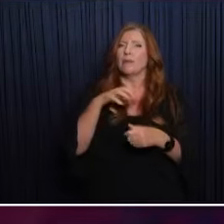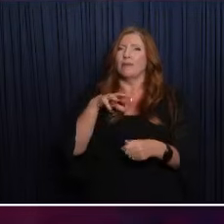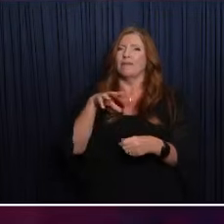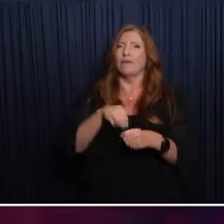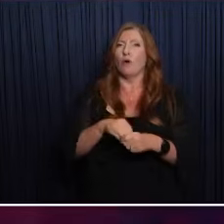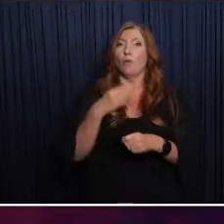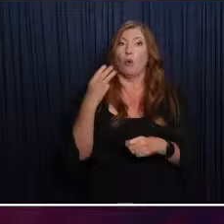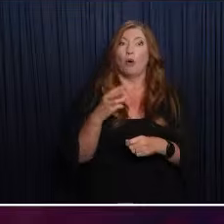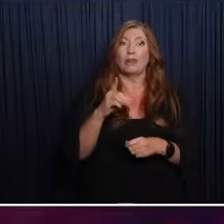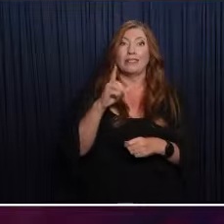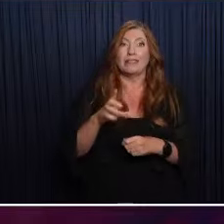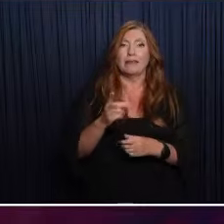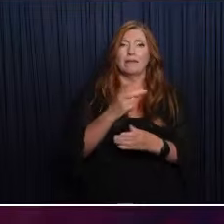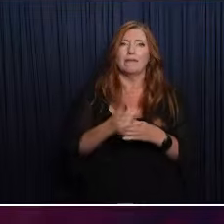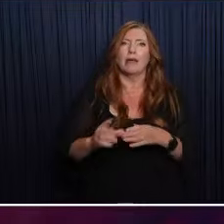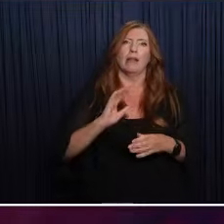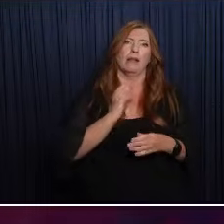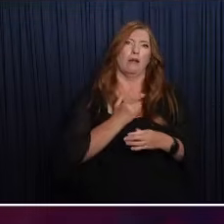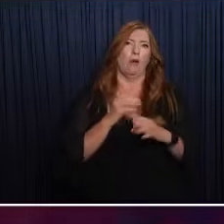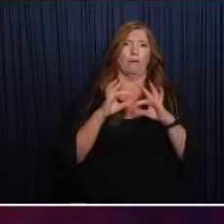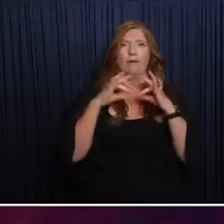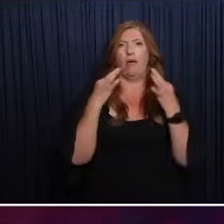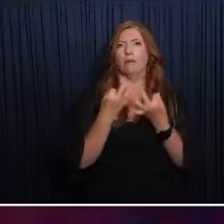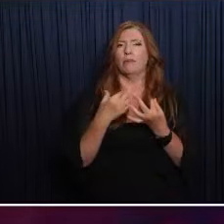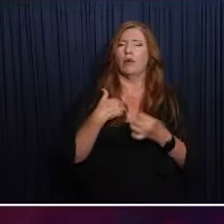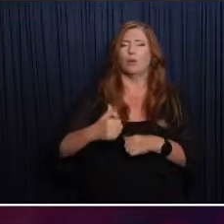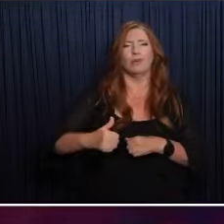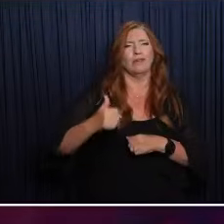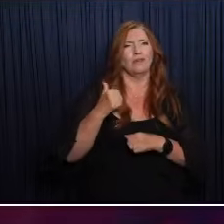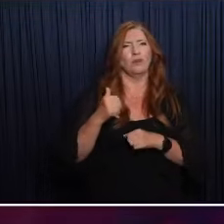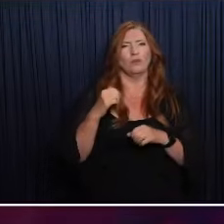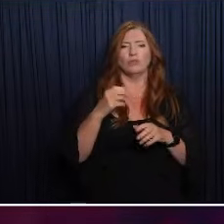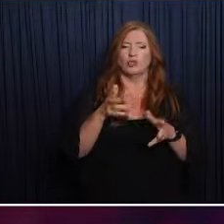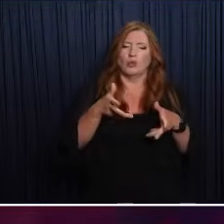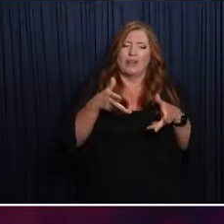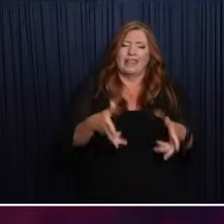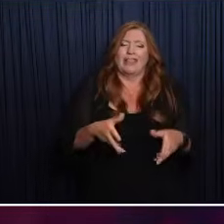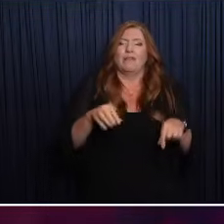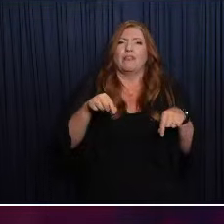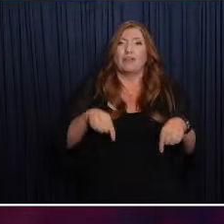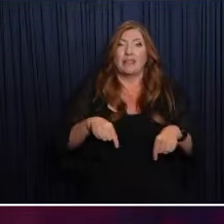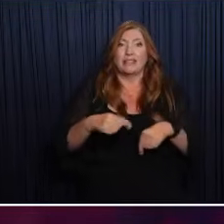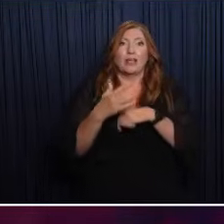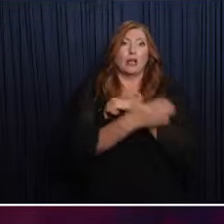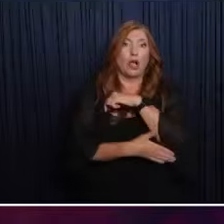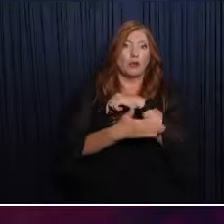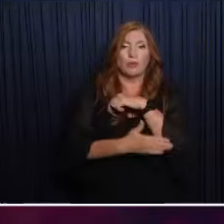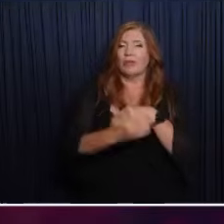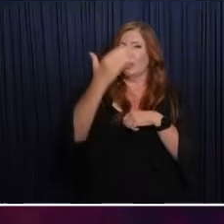I HAVE GOTTEN INTO THIS RACE FOR ONE REASON AND ONE REASON ONLY. WASHINGTON IS FAILING OUR